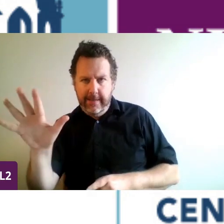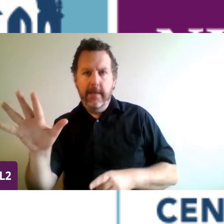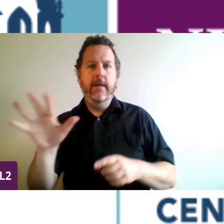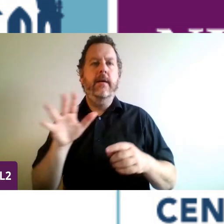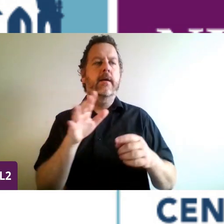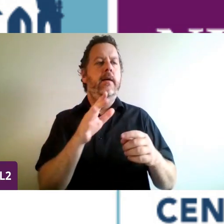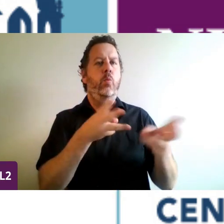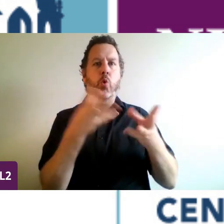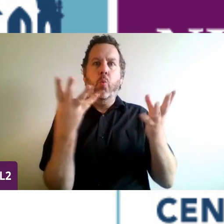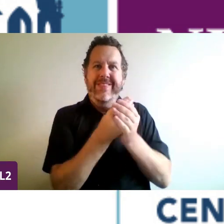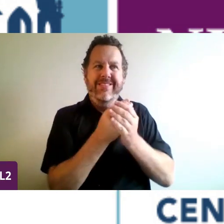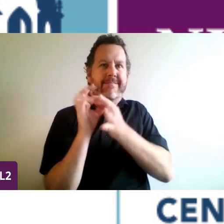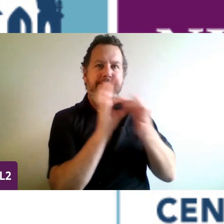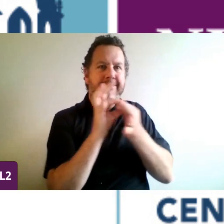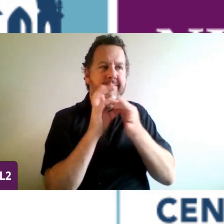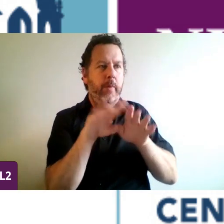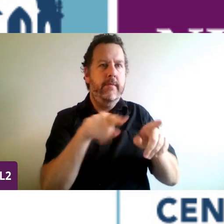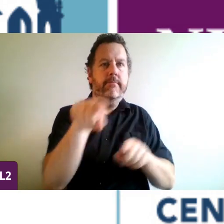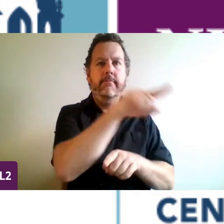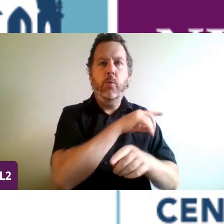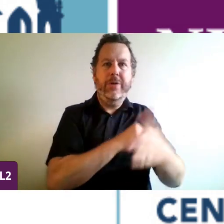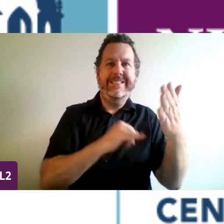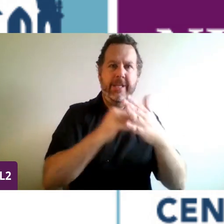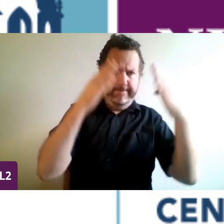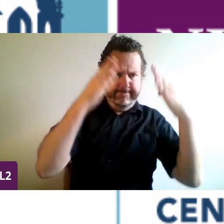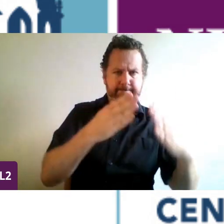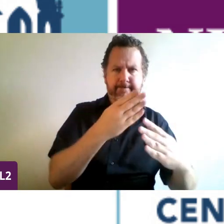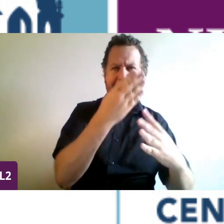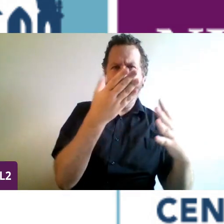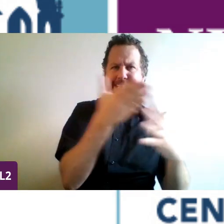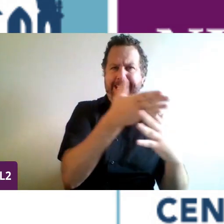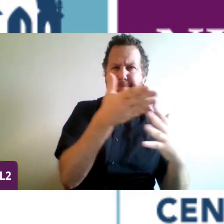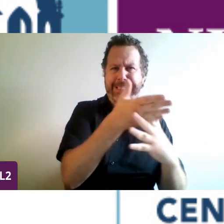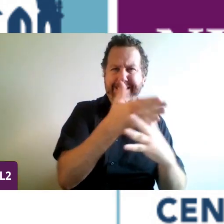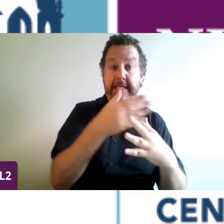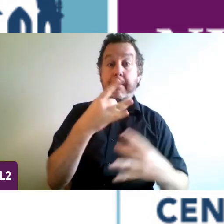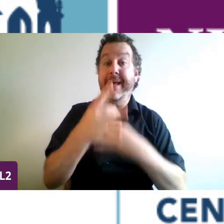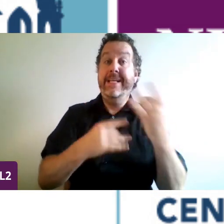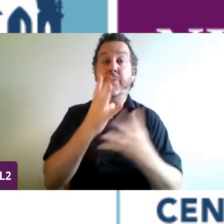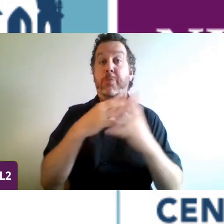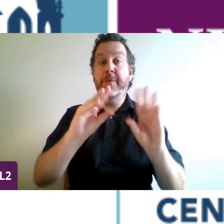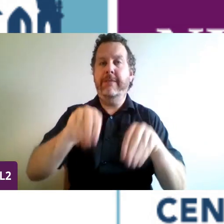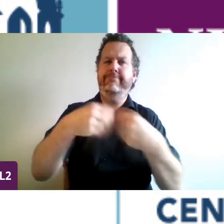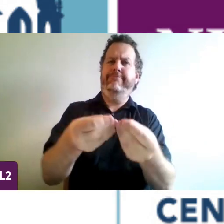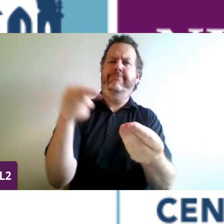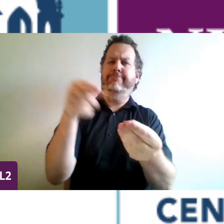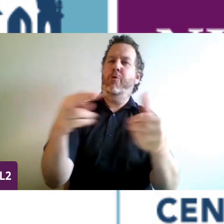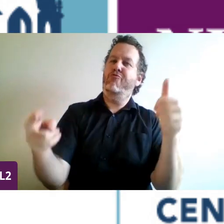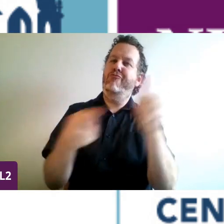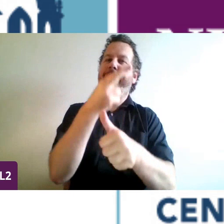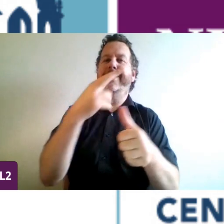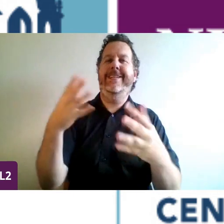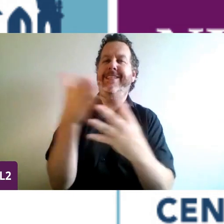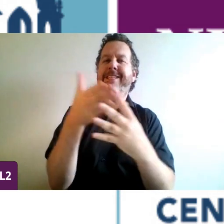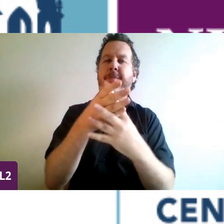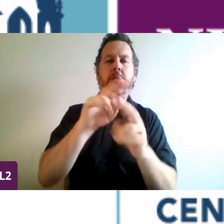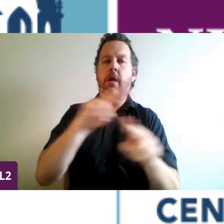And creating something that is born, accessible, instead of retrofitting. Adding to this, we see more movement